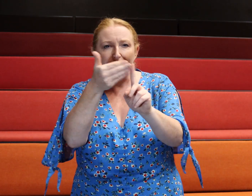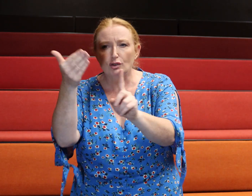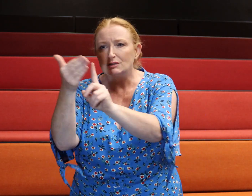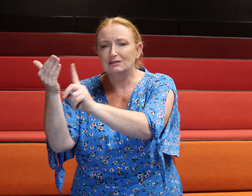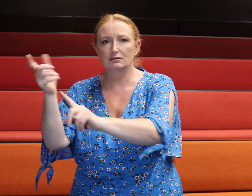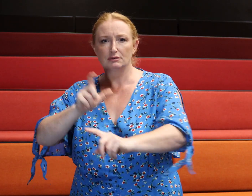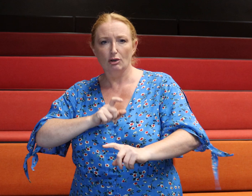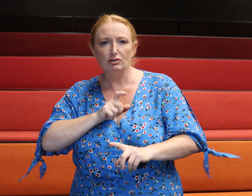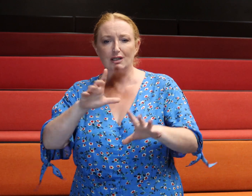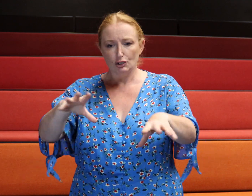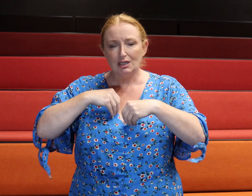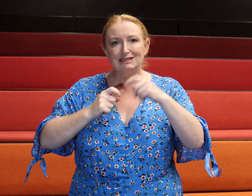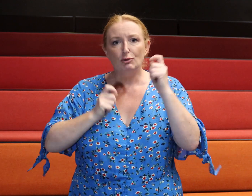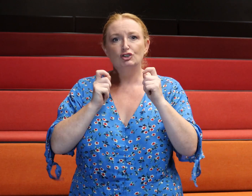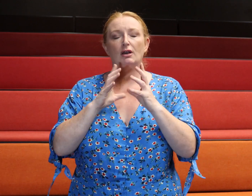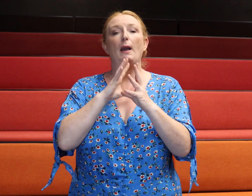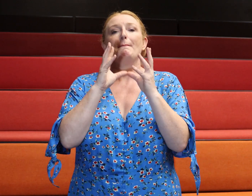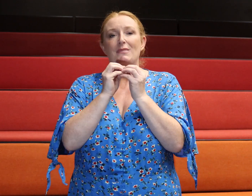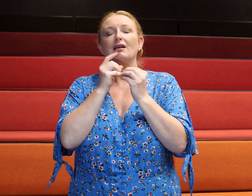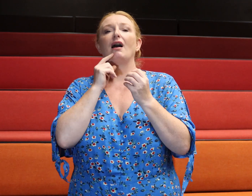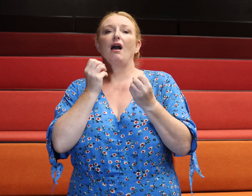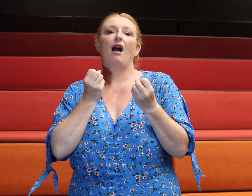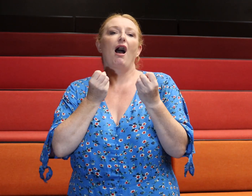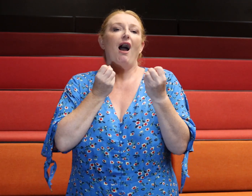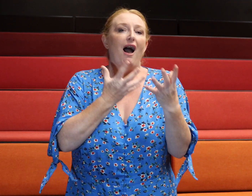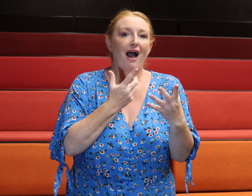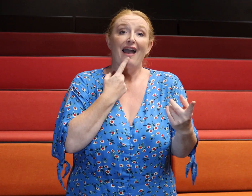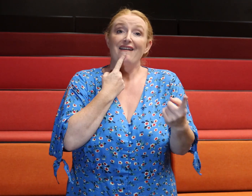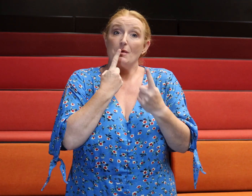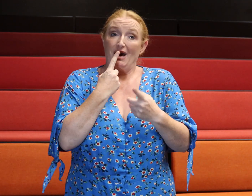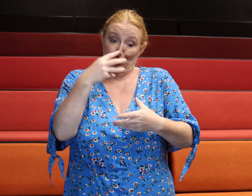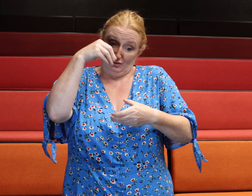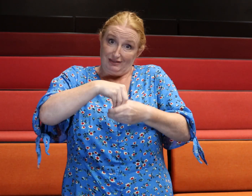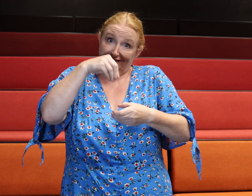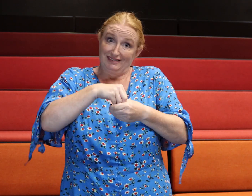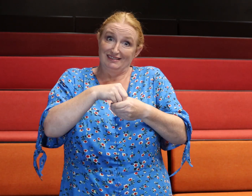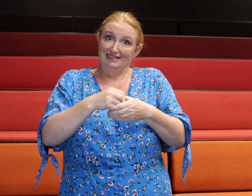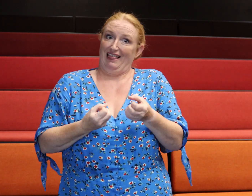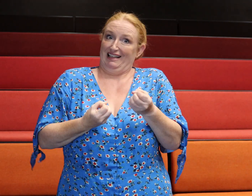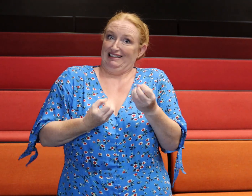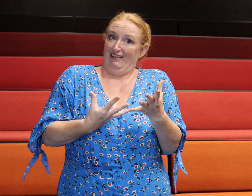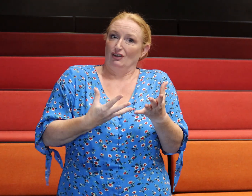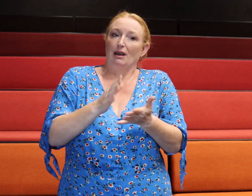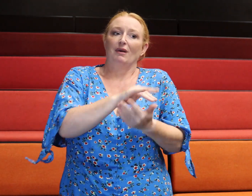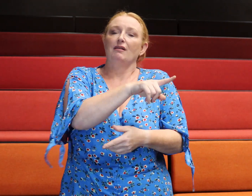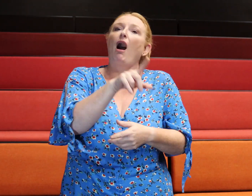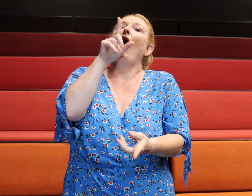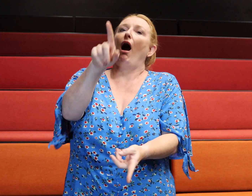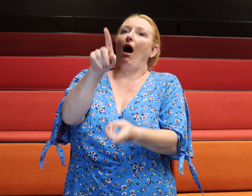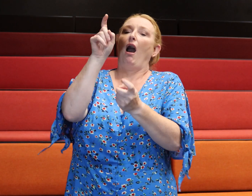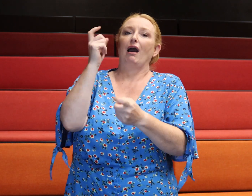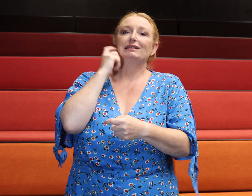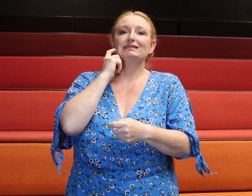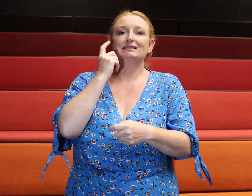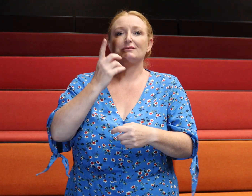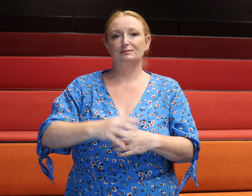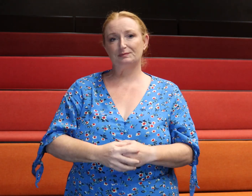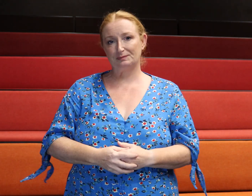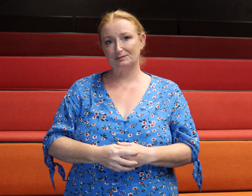shift and characterisation and expression. So, it gives a lot of those nuances within the actual delivery, the visul delivery of the language.